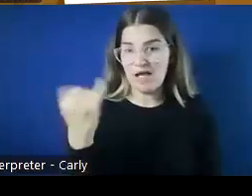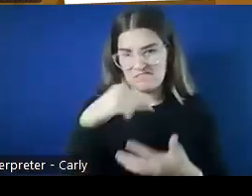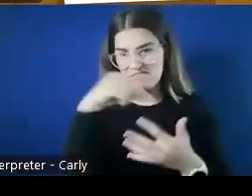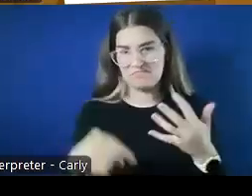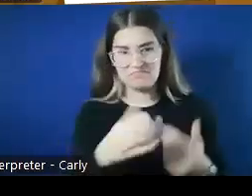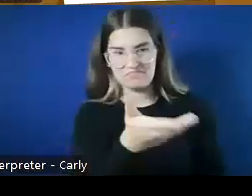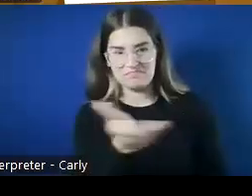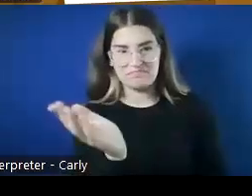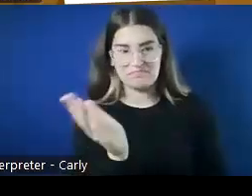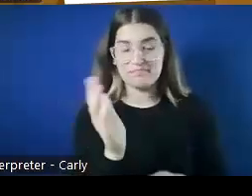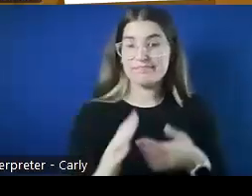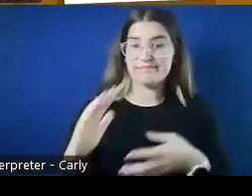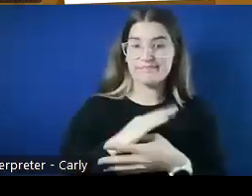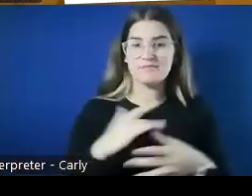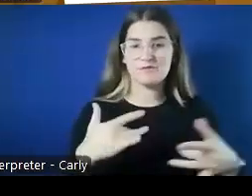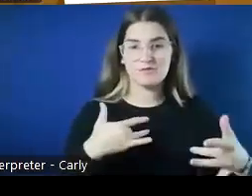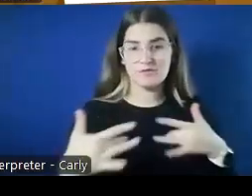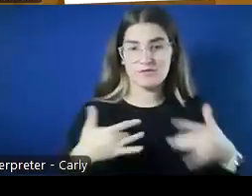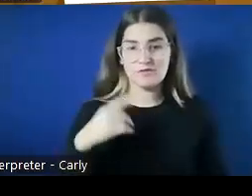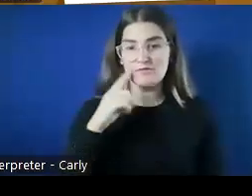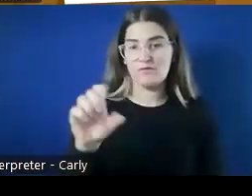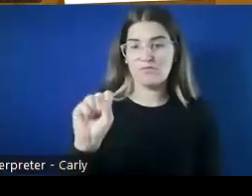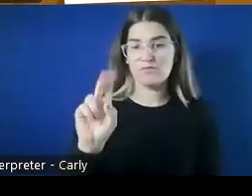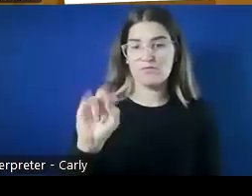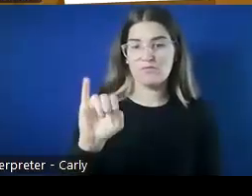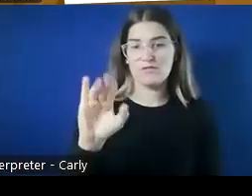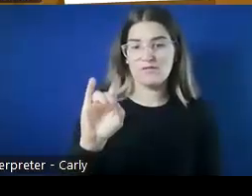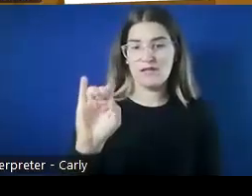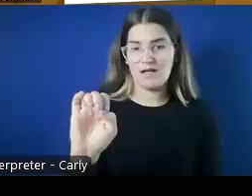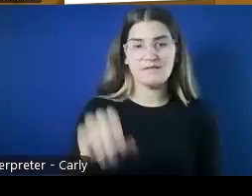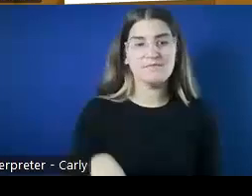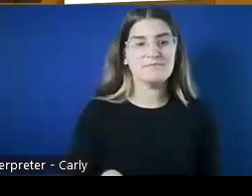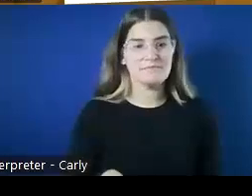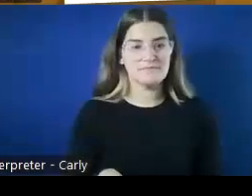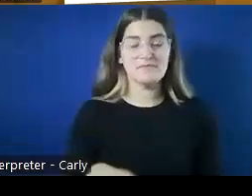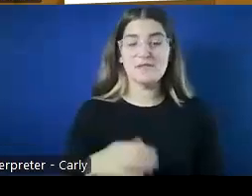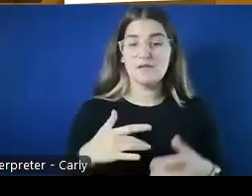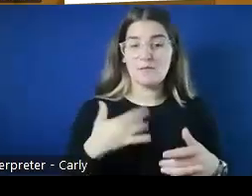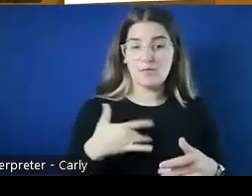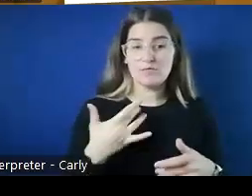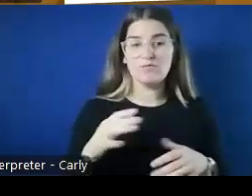main ones are concerns for suicide emotional or behavioral disregulation anxiety and